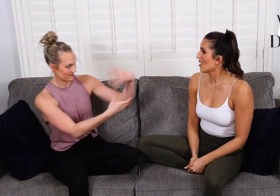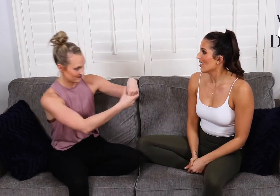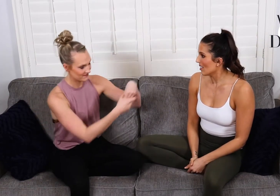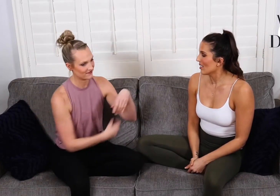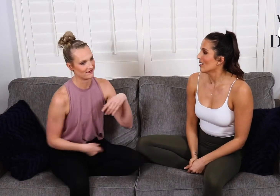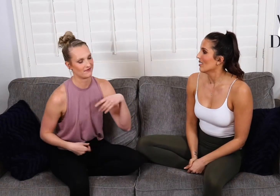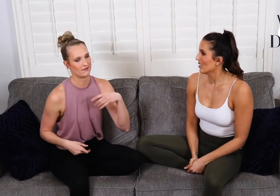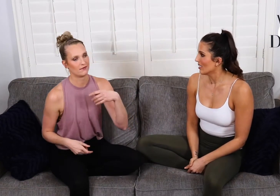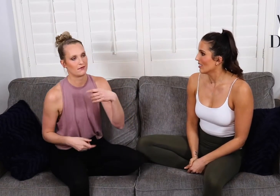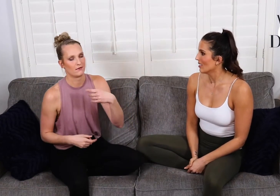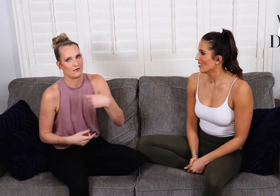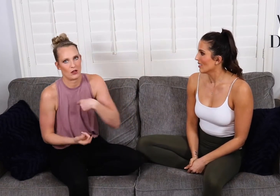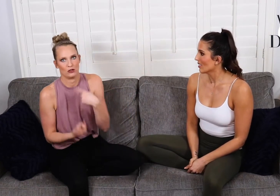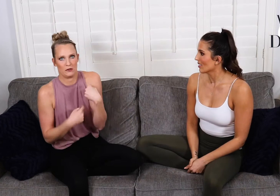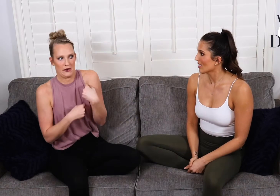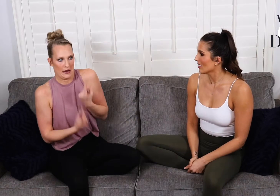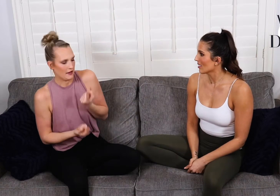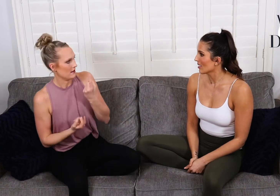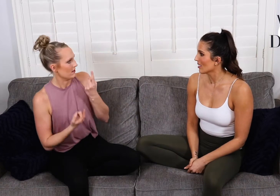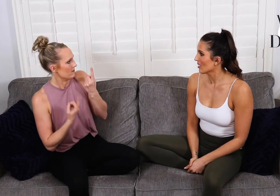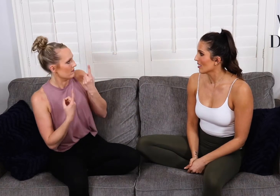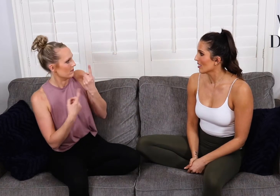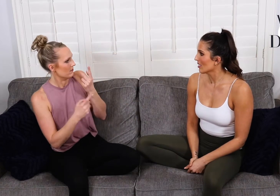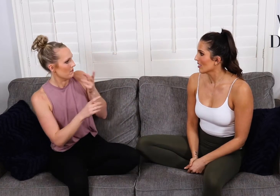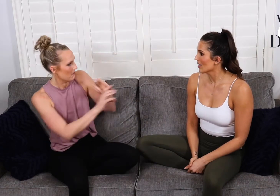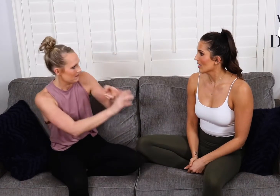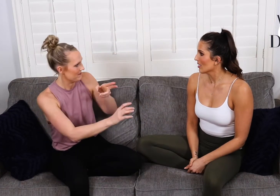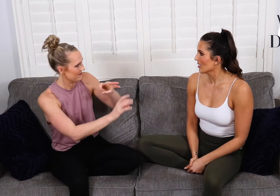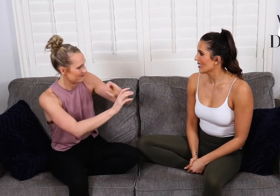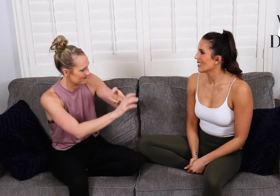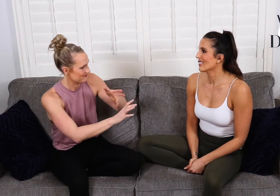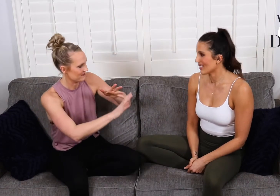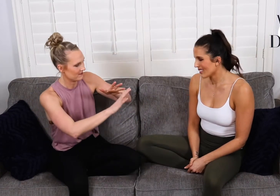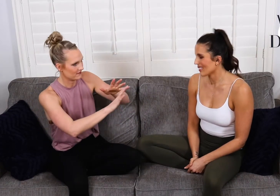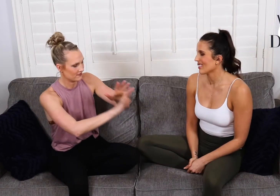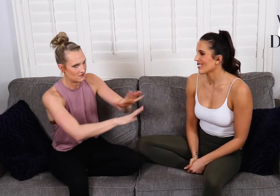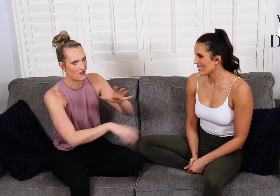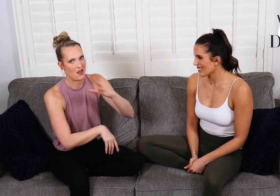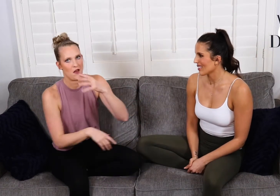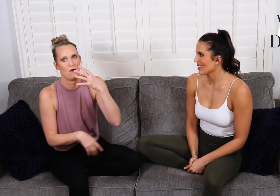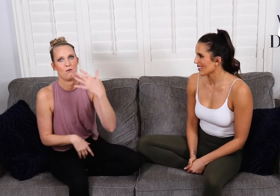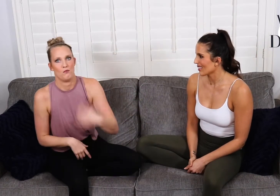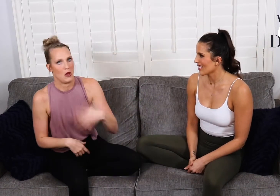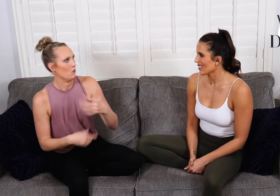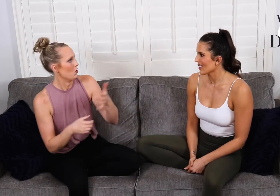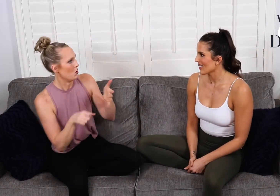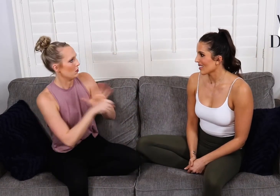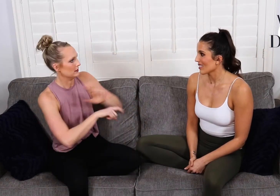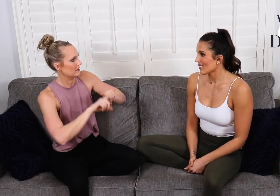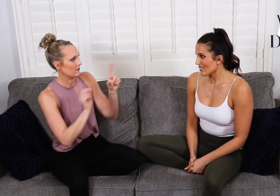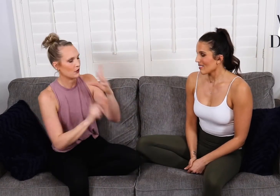industry. Lately, I have actually been dipping my toes in and wow. It's a completely different